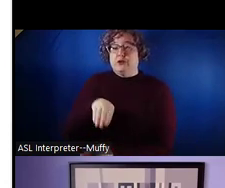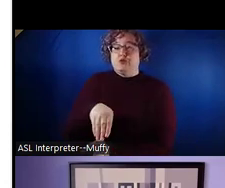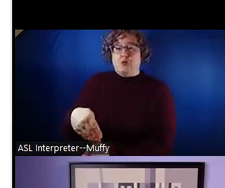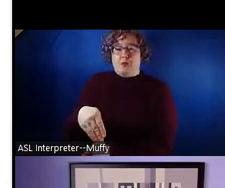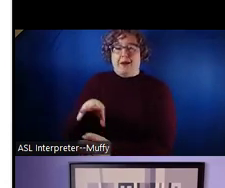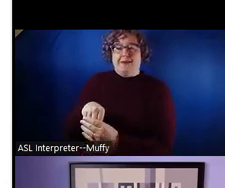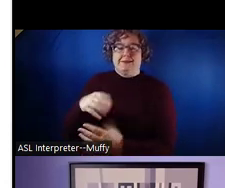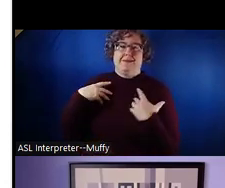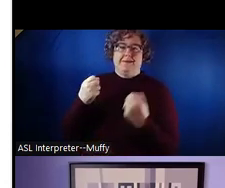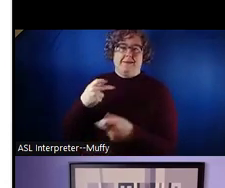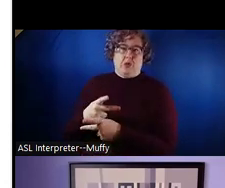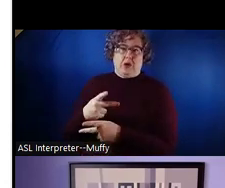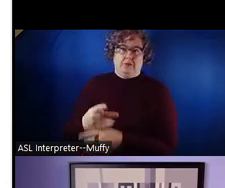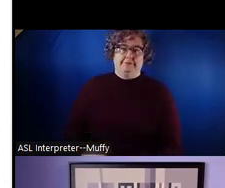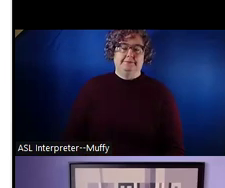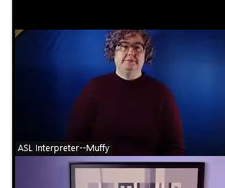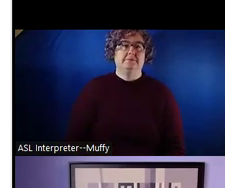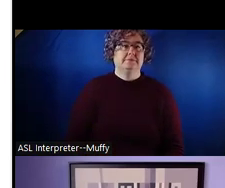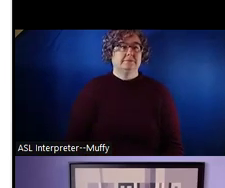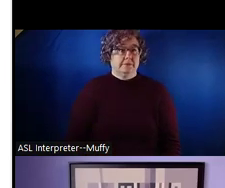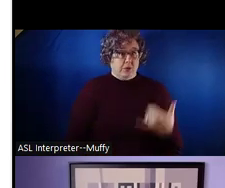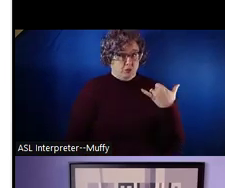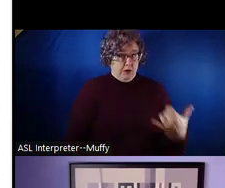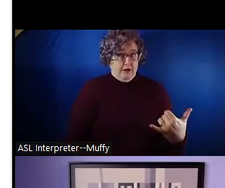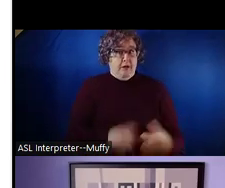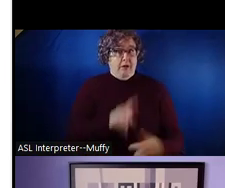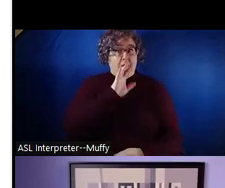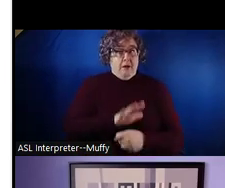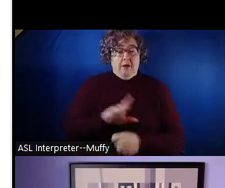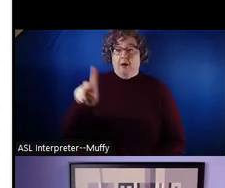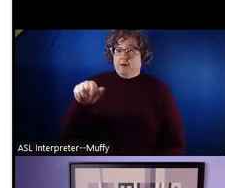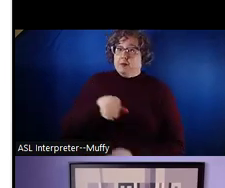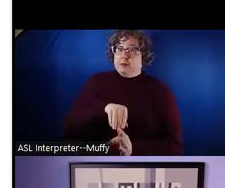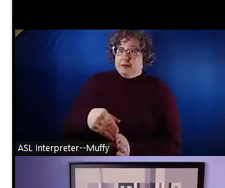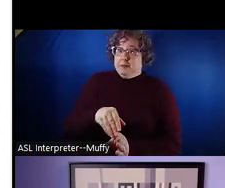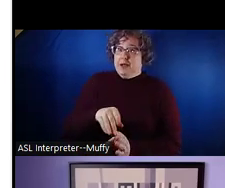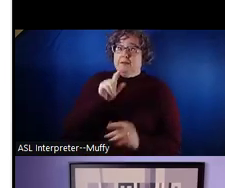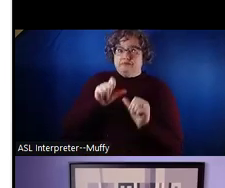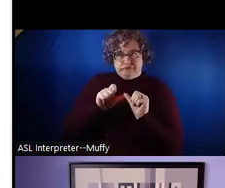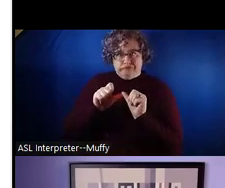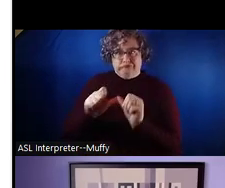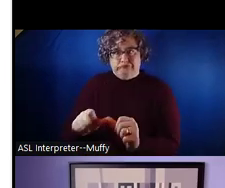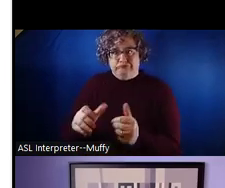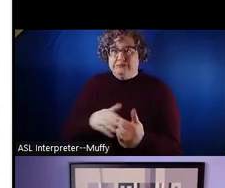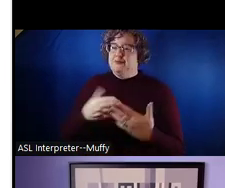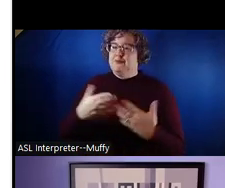So now that we have confirmed that disability bias persists even among healthcare professionals,